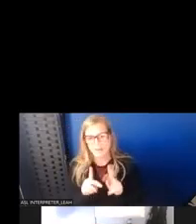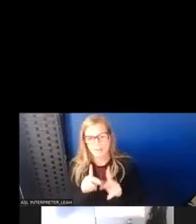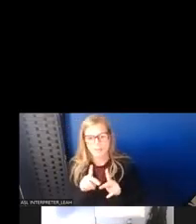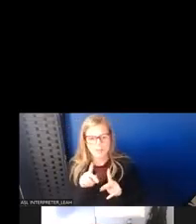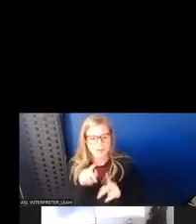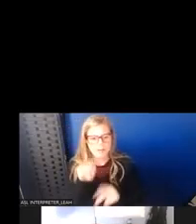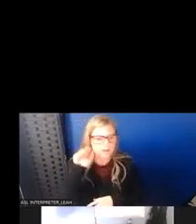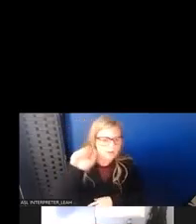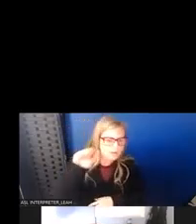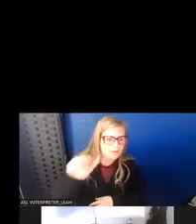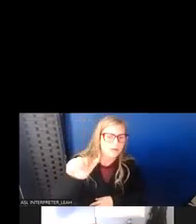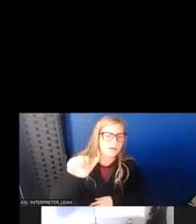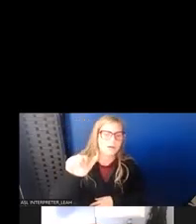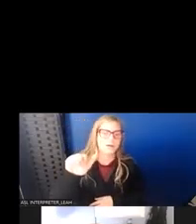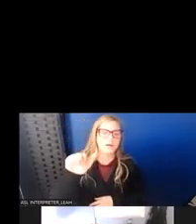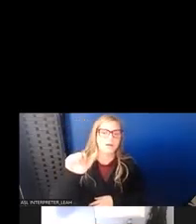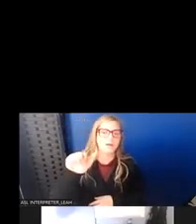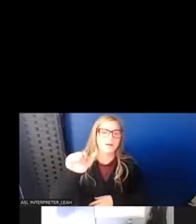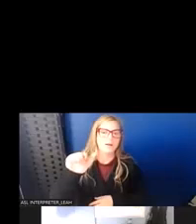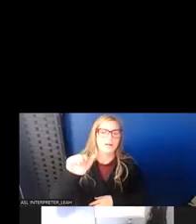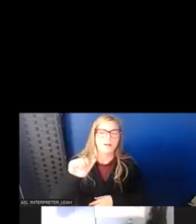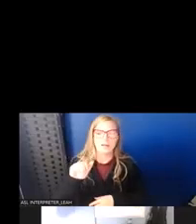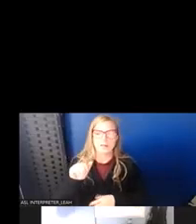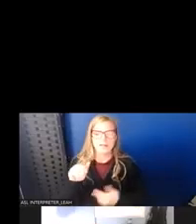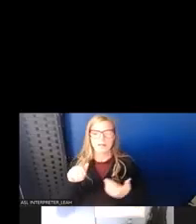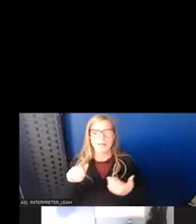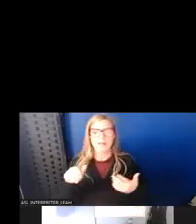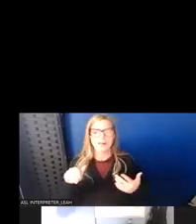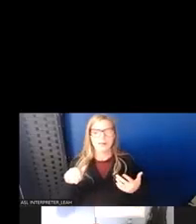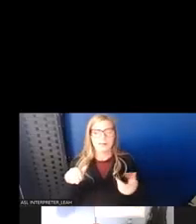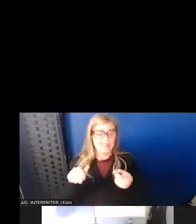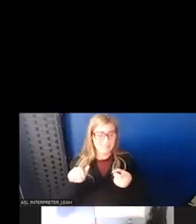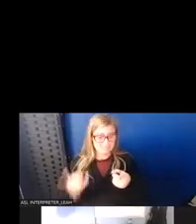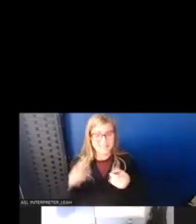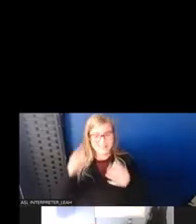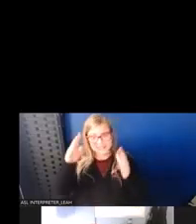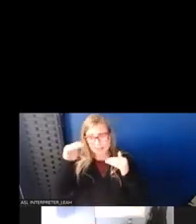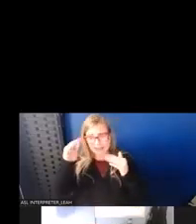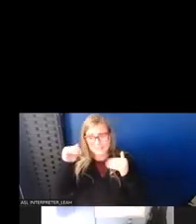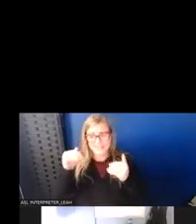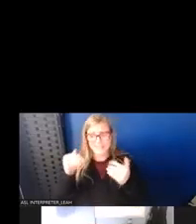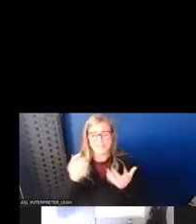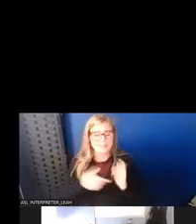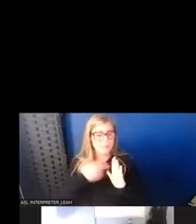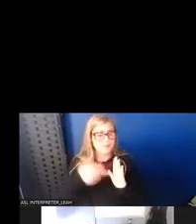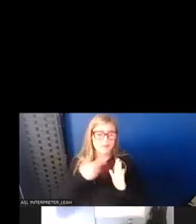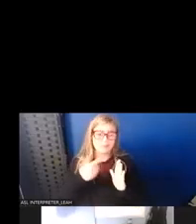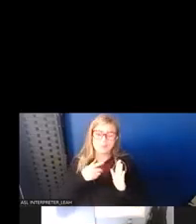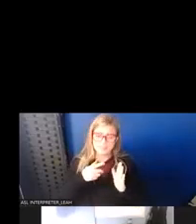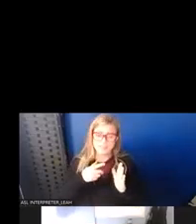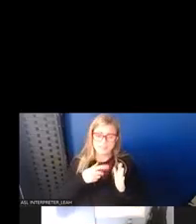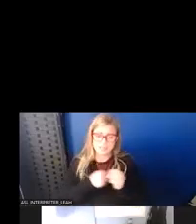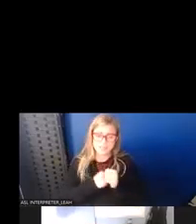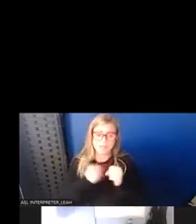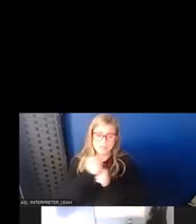happening in advance. And this is something to be expected. And that sometimes a little bit of constructive conflict is good